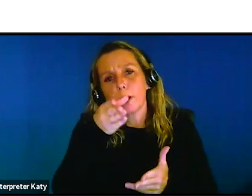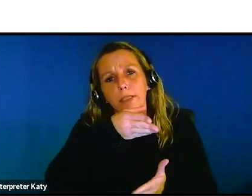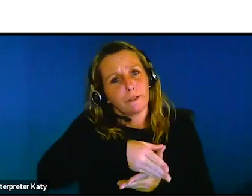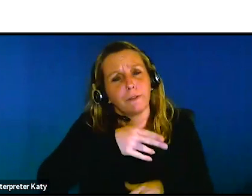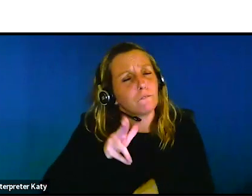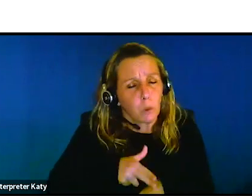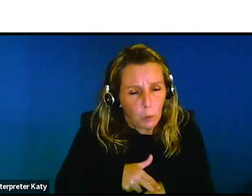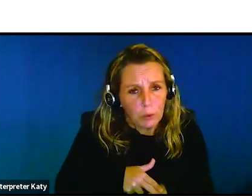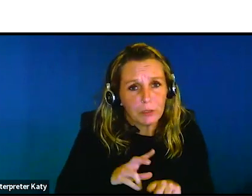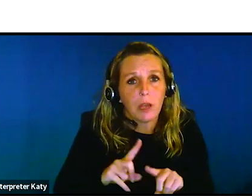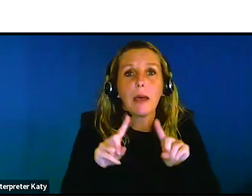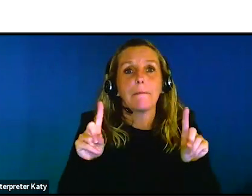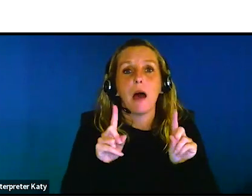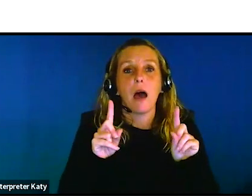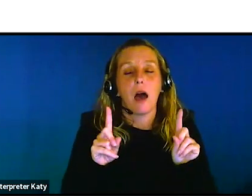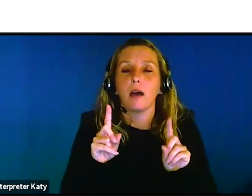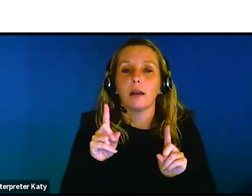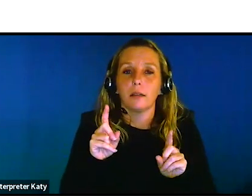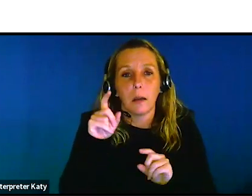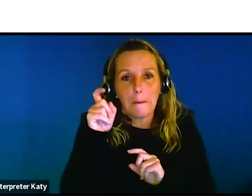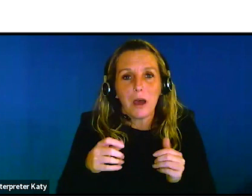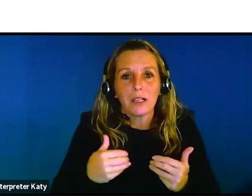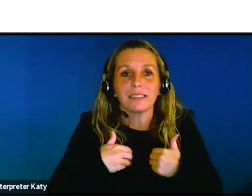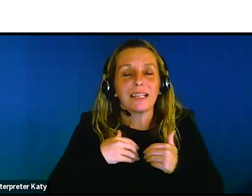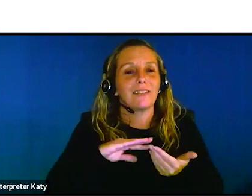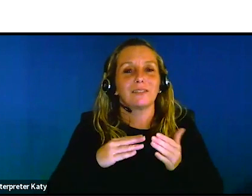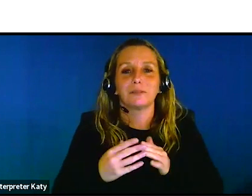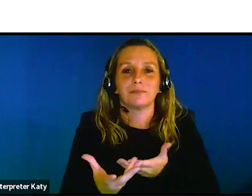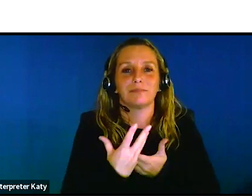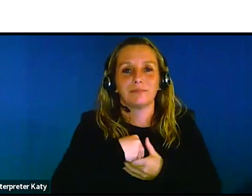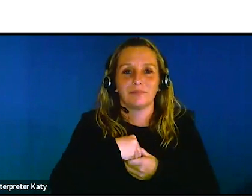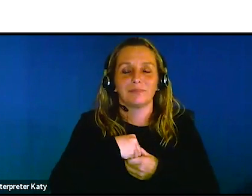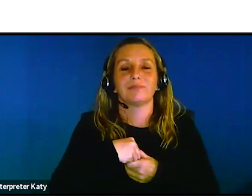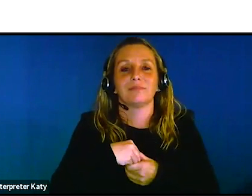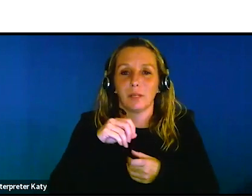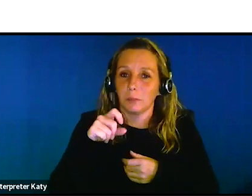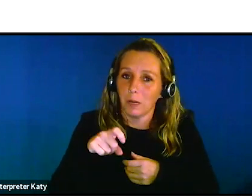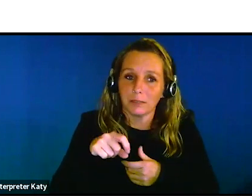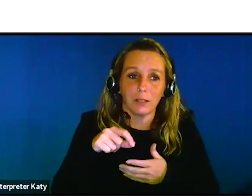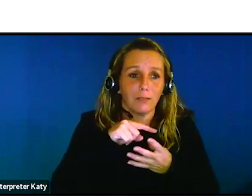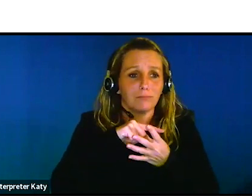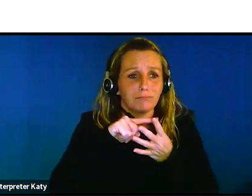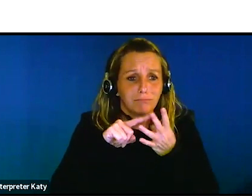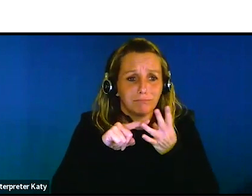But clearly we have to have community engagement. All of those pieces together,